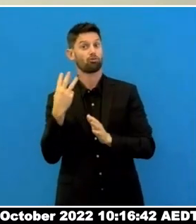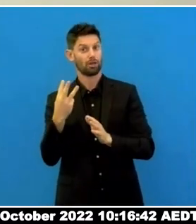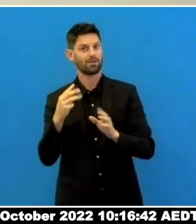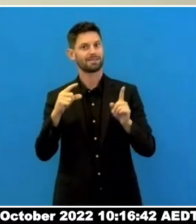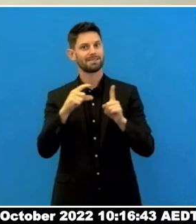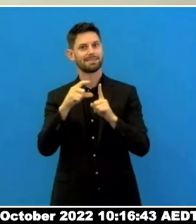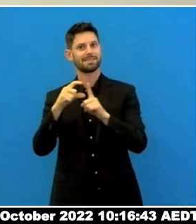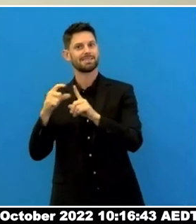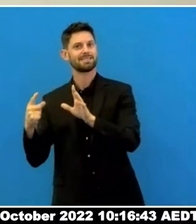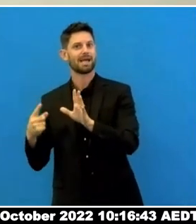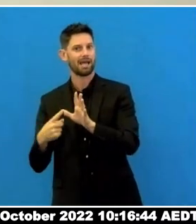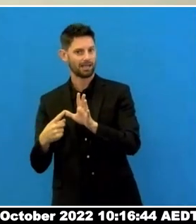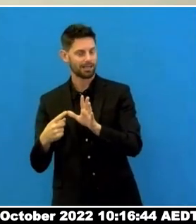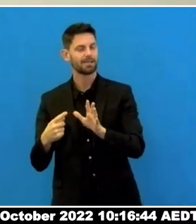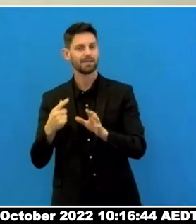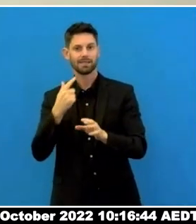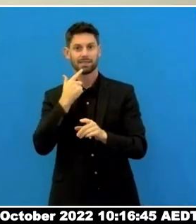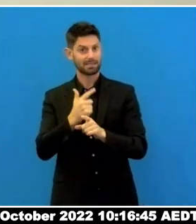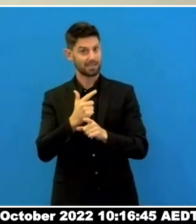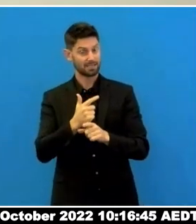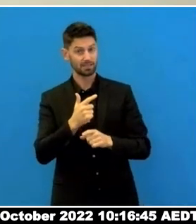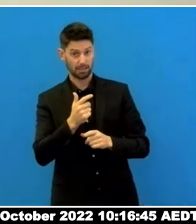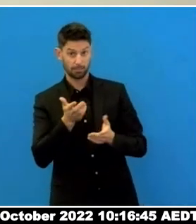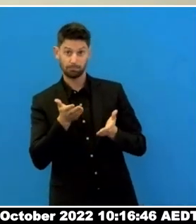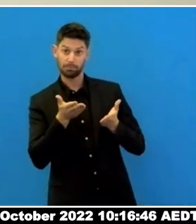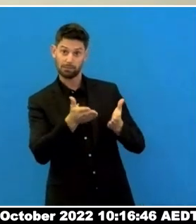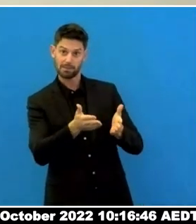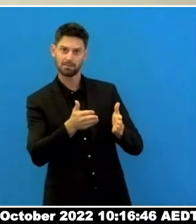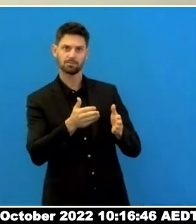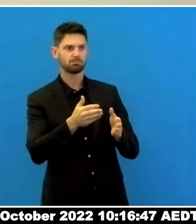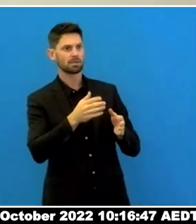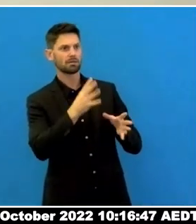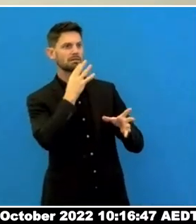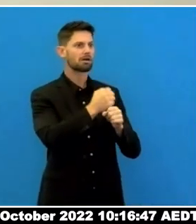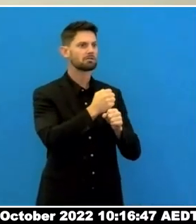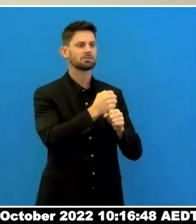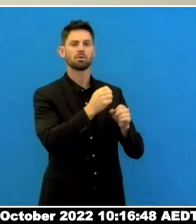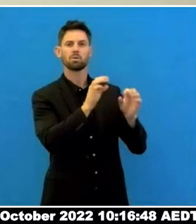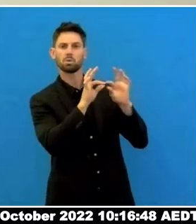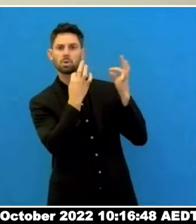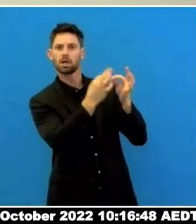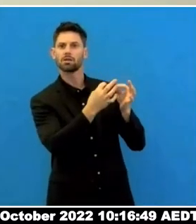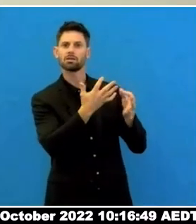permits a permits public authorities, employers, educational institutions,